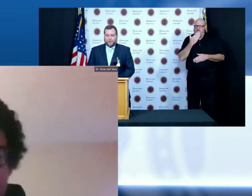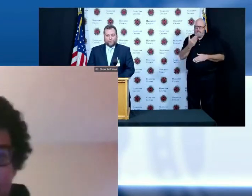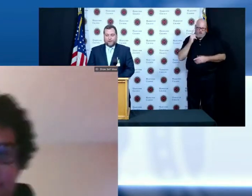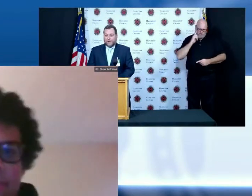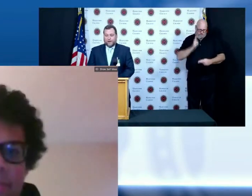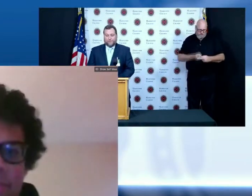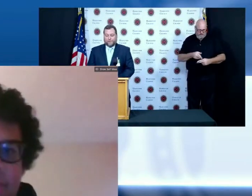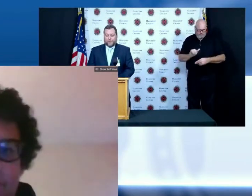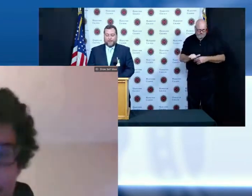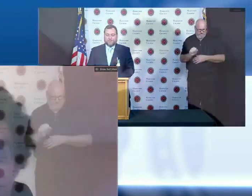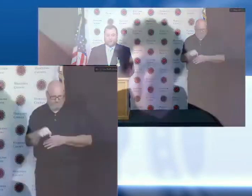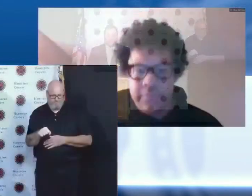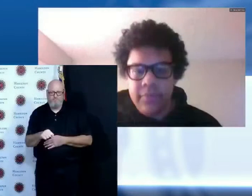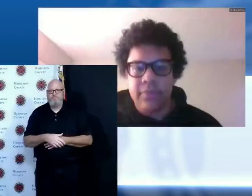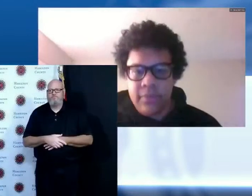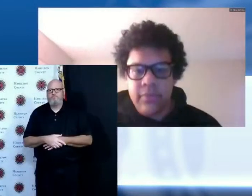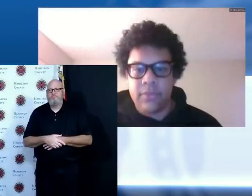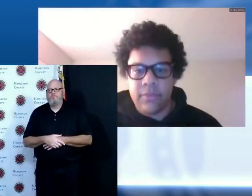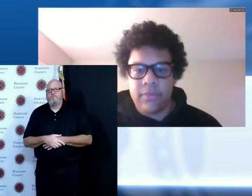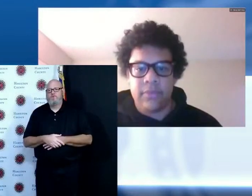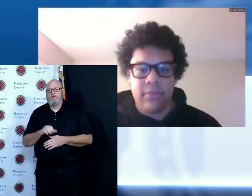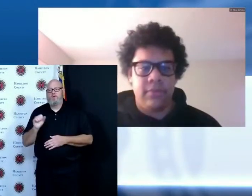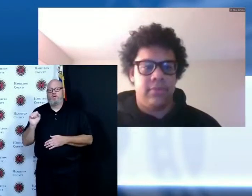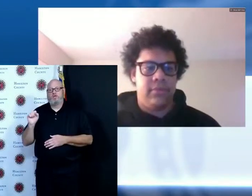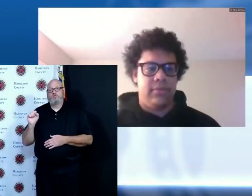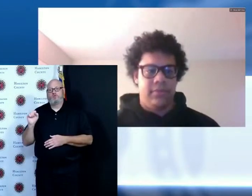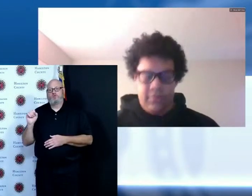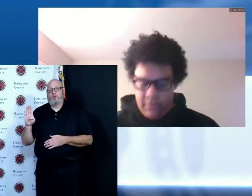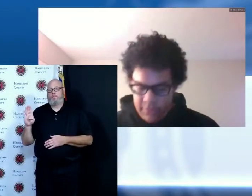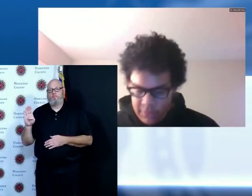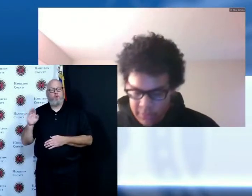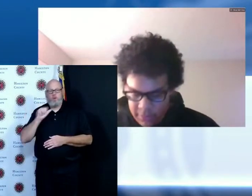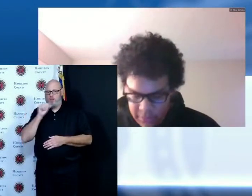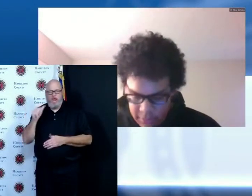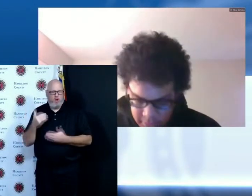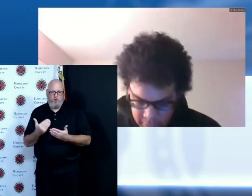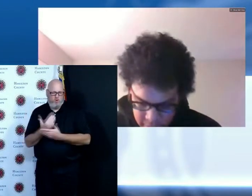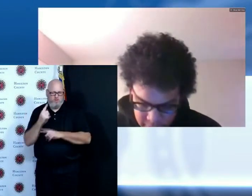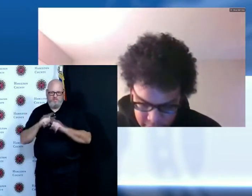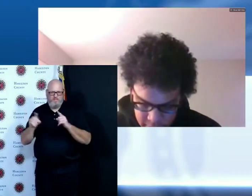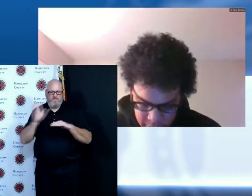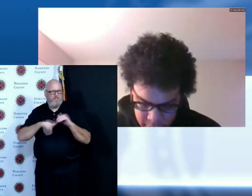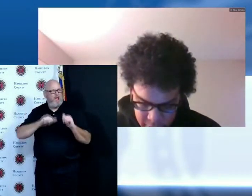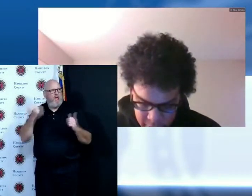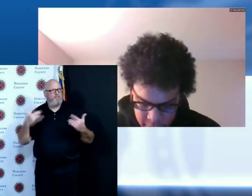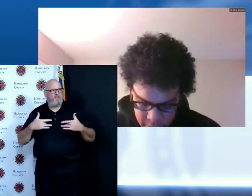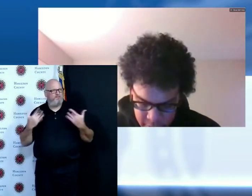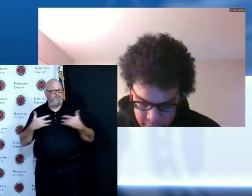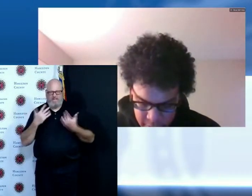um you did talk about the county's current status which is red but it could flip to orange now